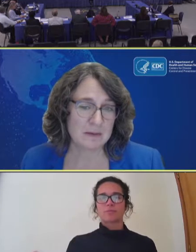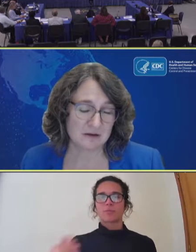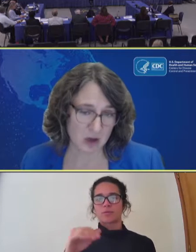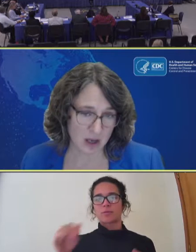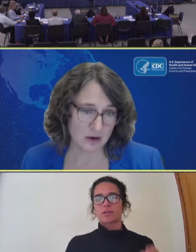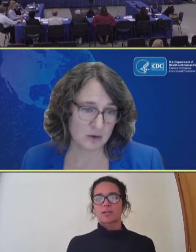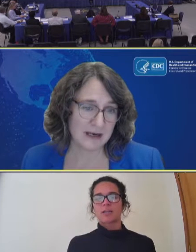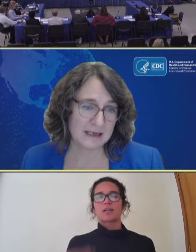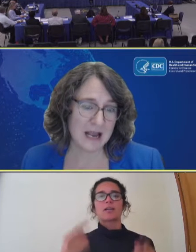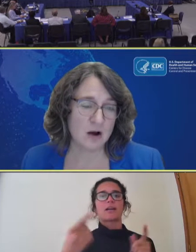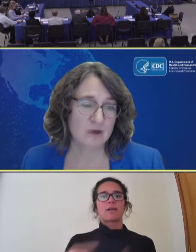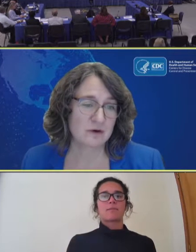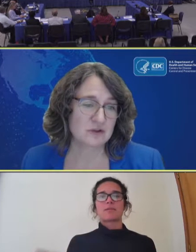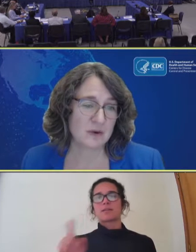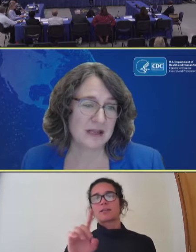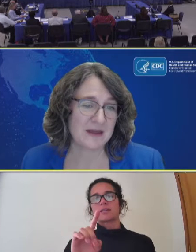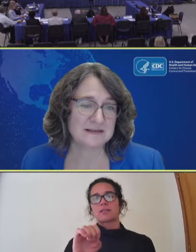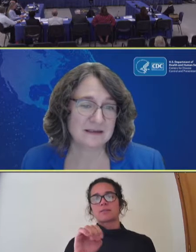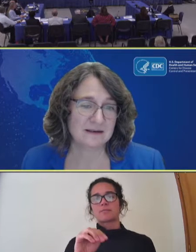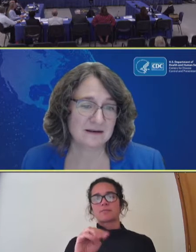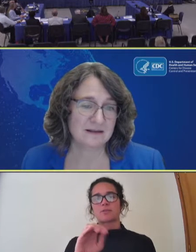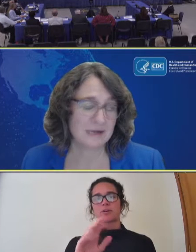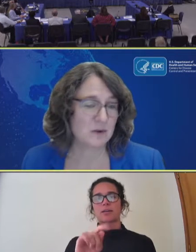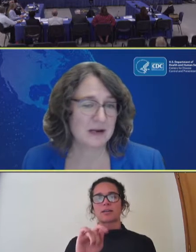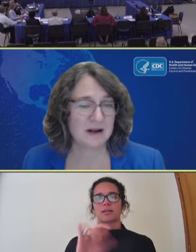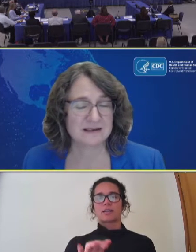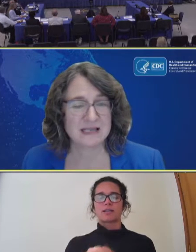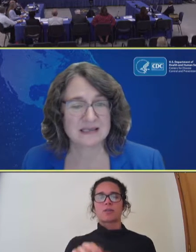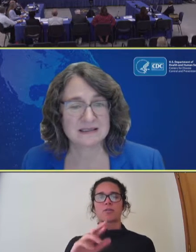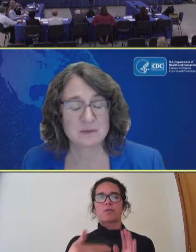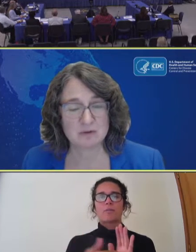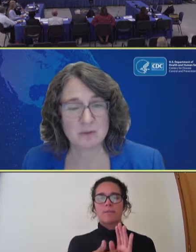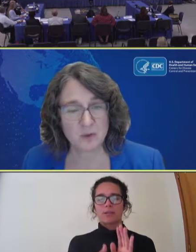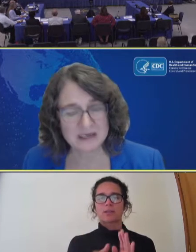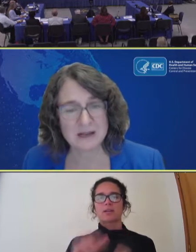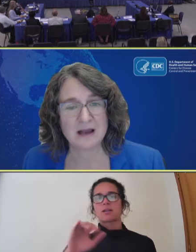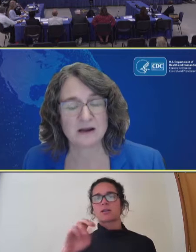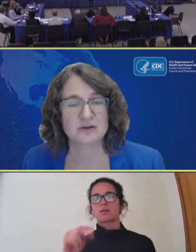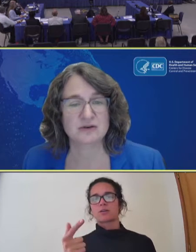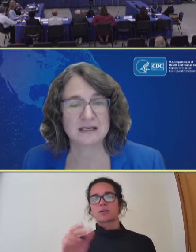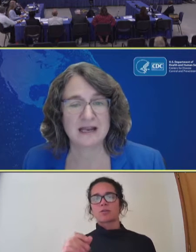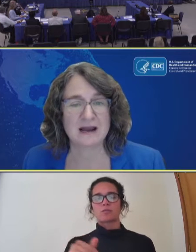Republic of Congo right now. Over 20,000 clade I mpox cases have been reported in that country in